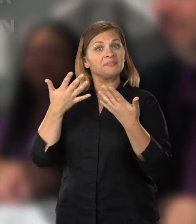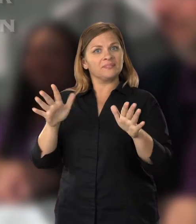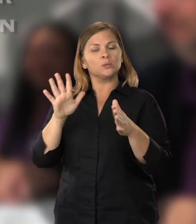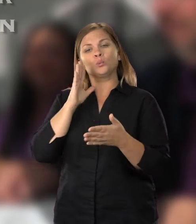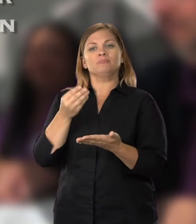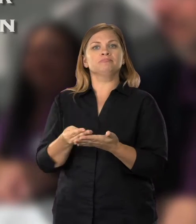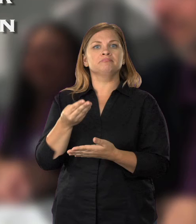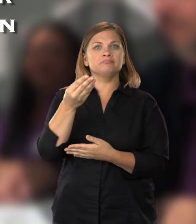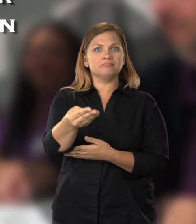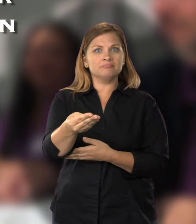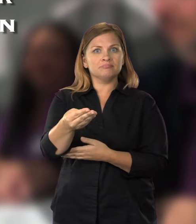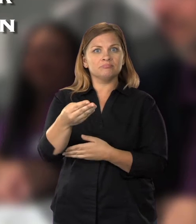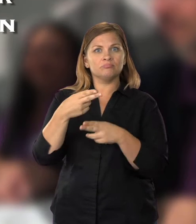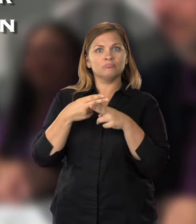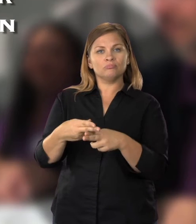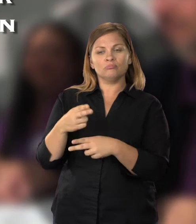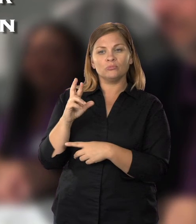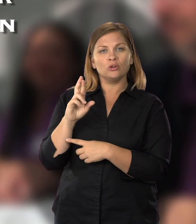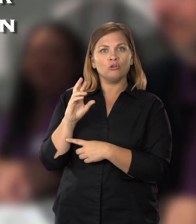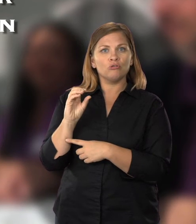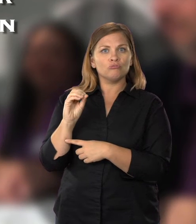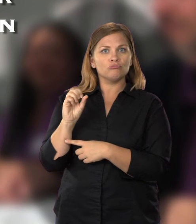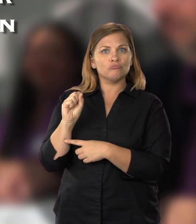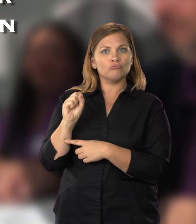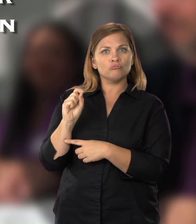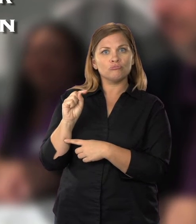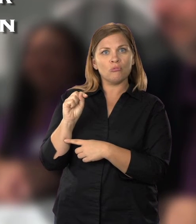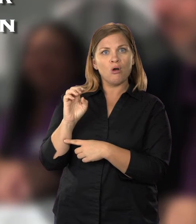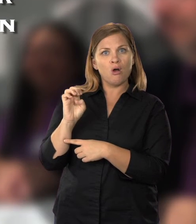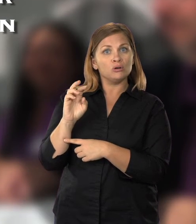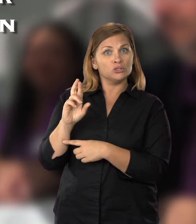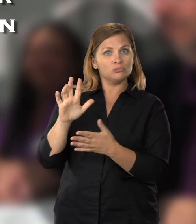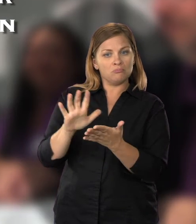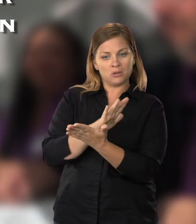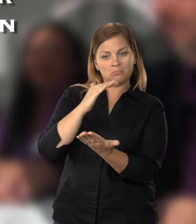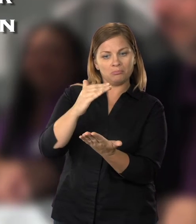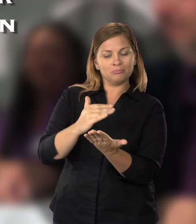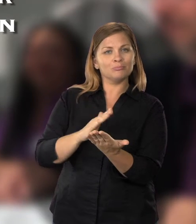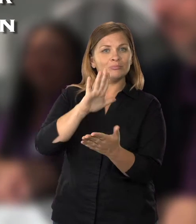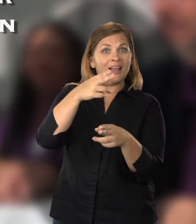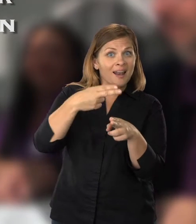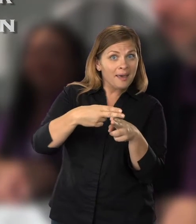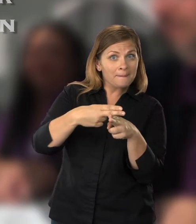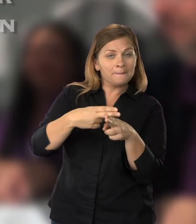The judge will then ask you to write your name and address on a piece of paper called the roster.